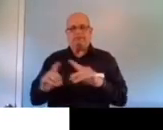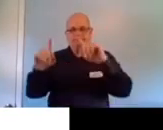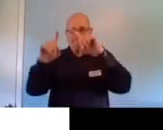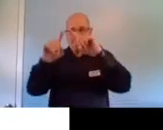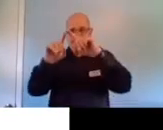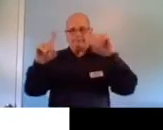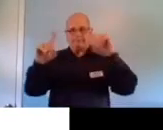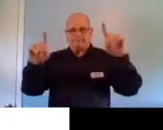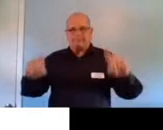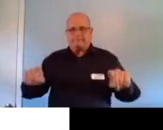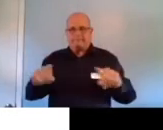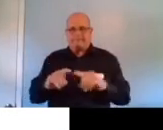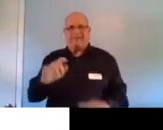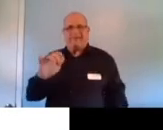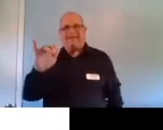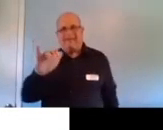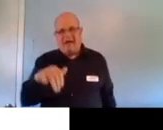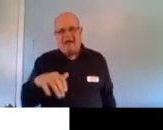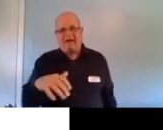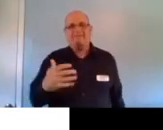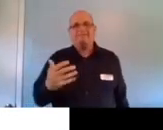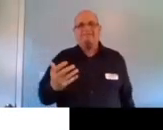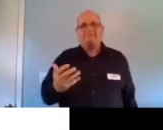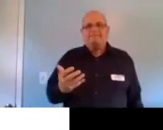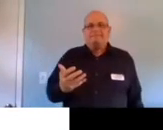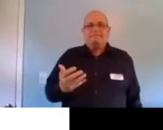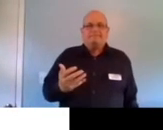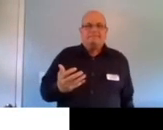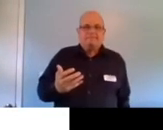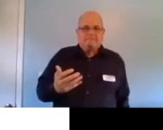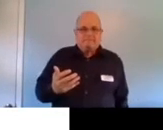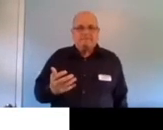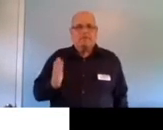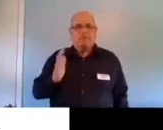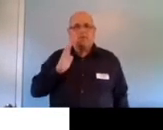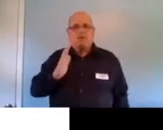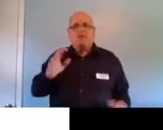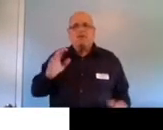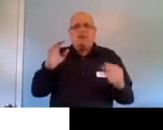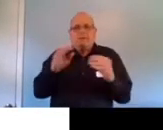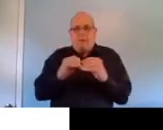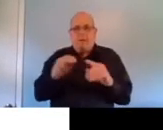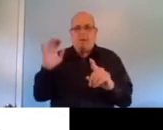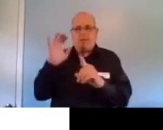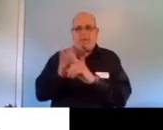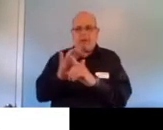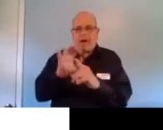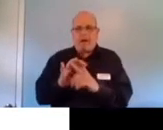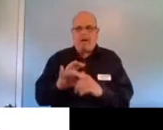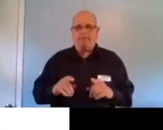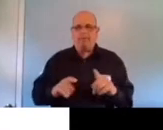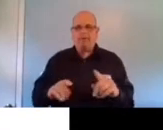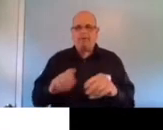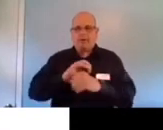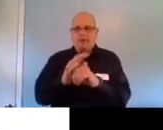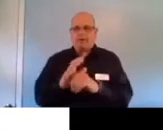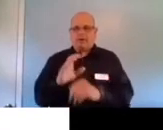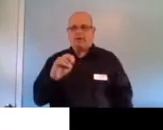And this, of course, is going to be more widely used during COVID.